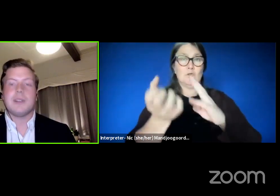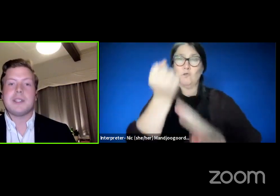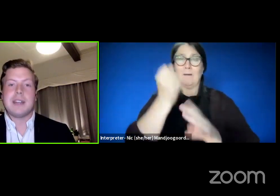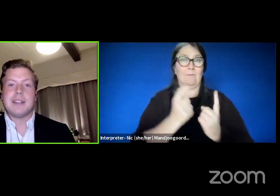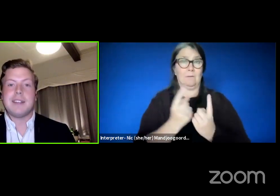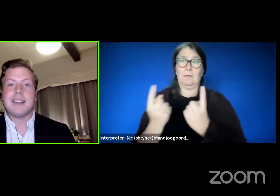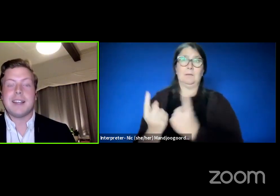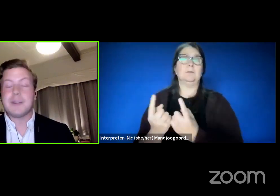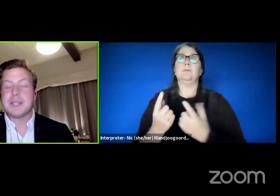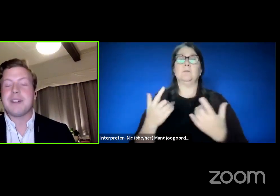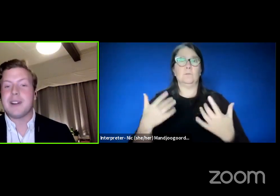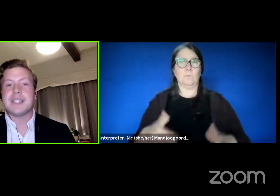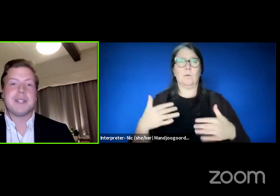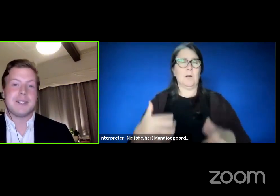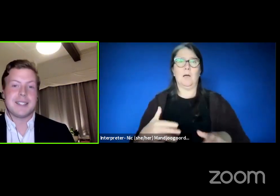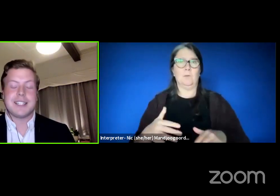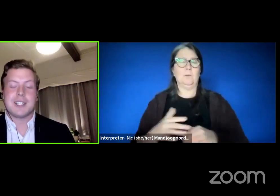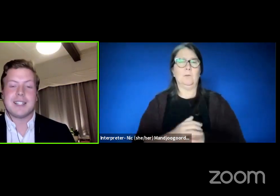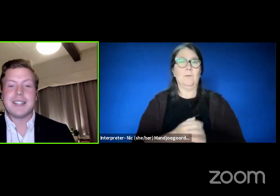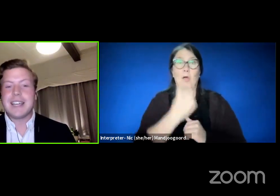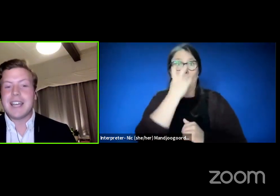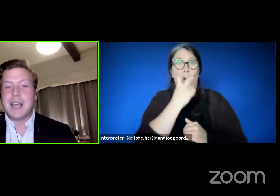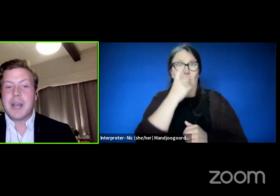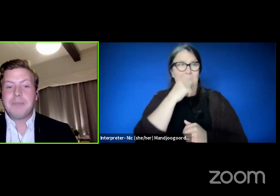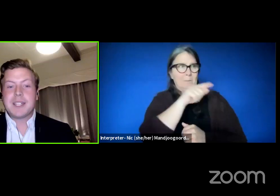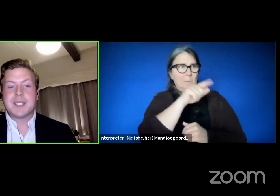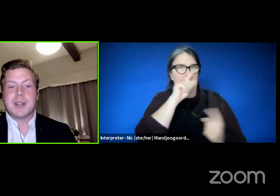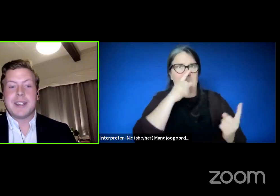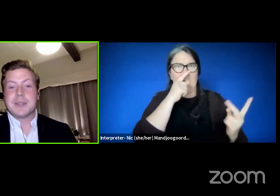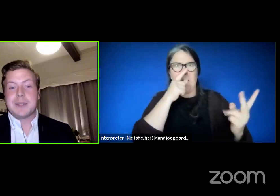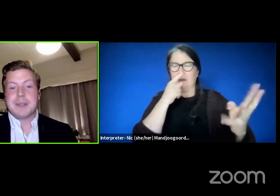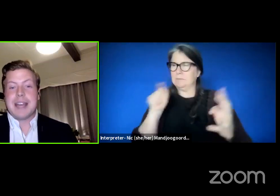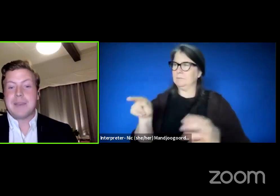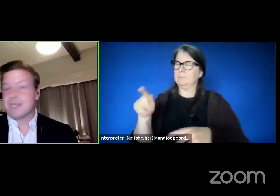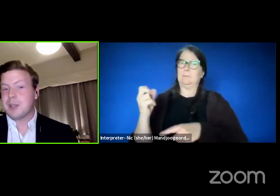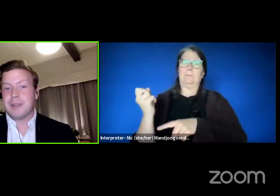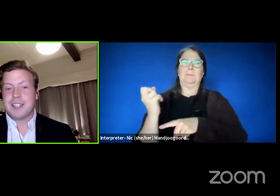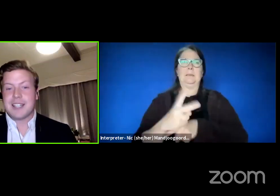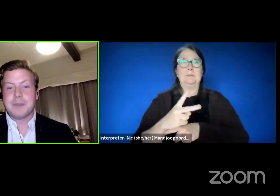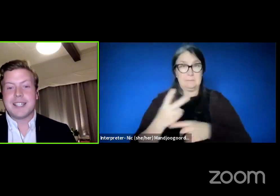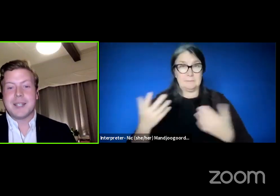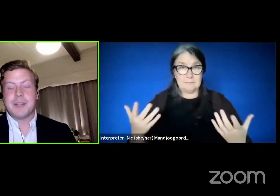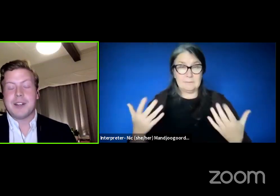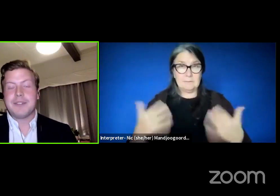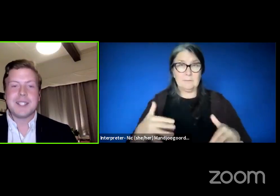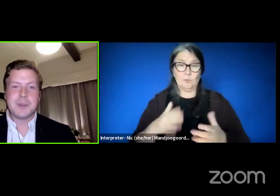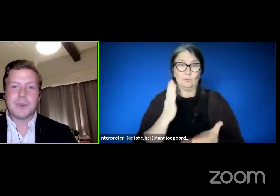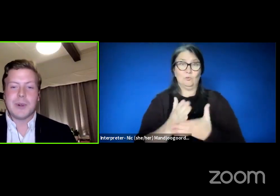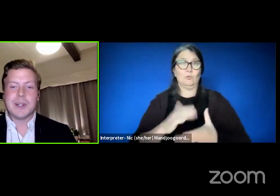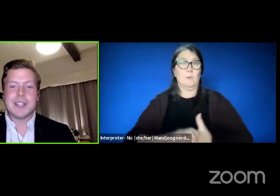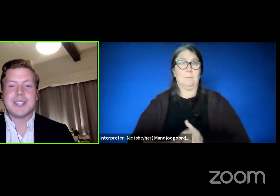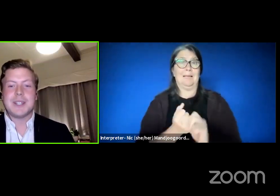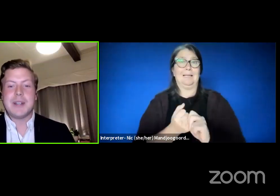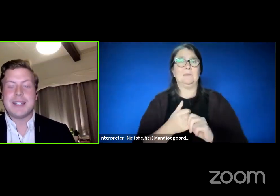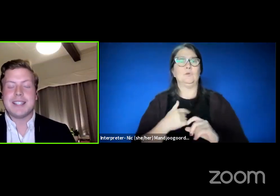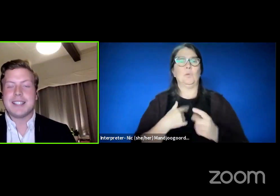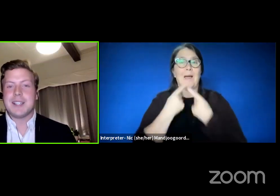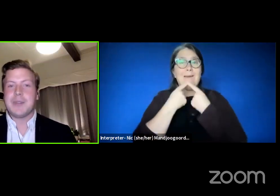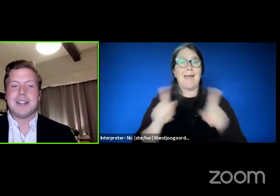beyond that. r age and showing us that young people can truly do anything. was a very difficult decision. So it is with apps So it is with absolute pleasure to present the winner of this